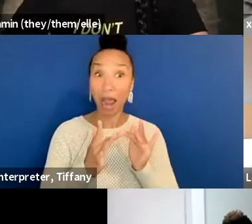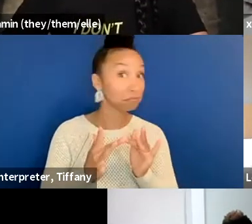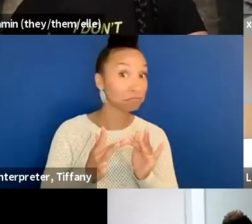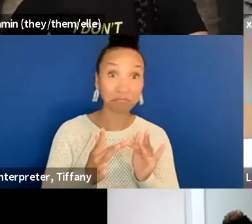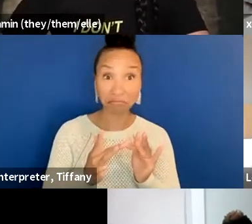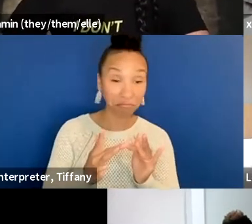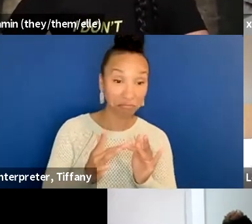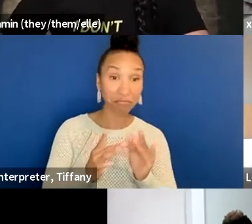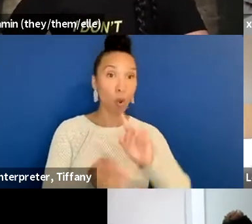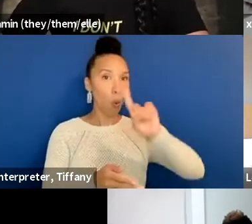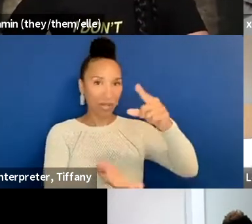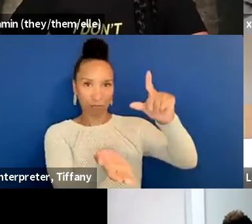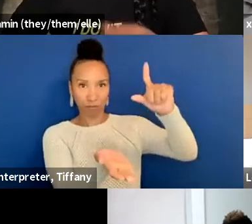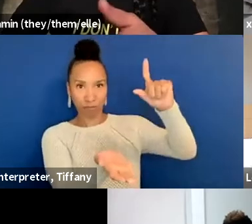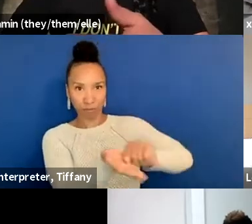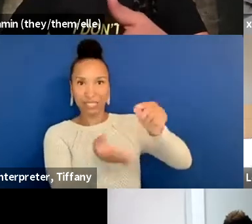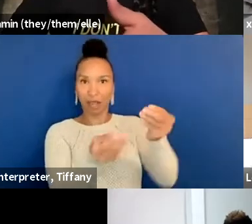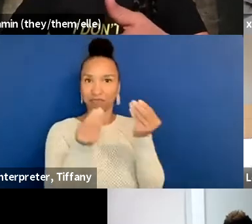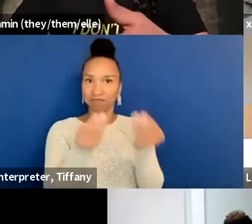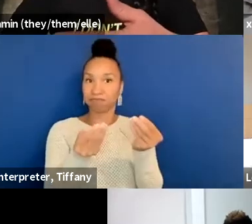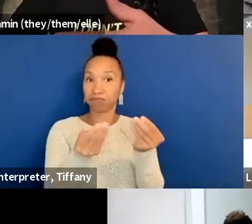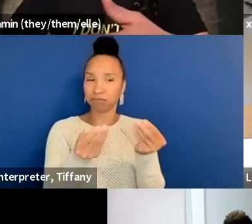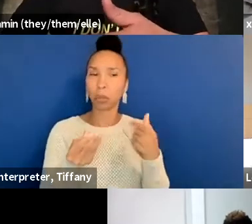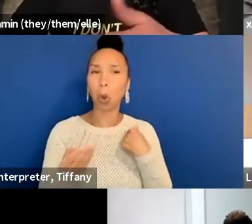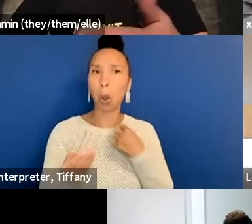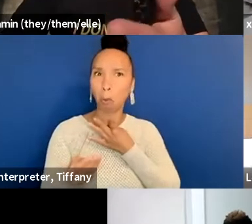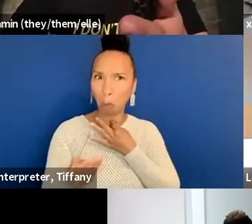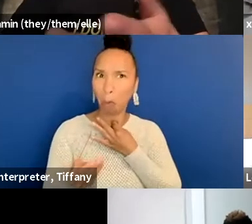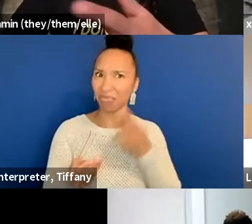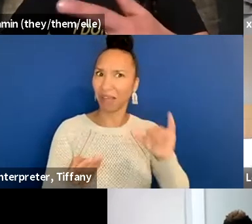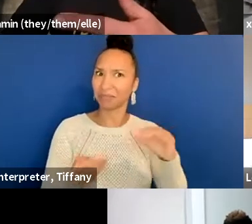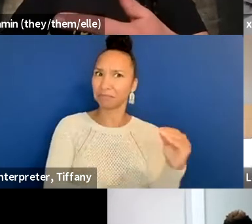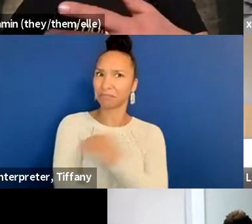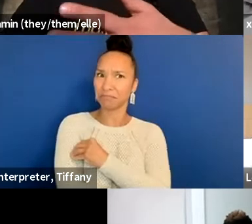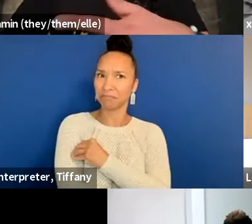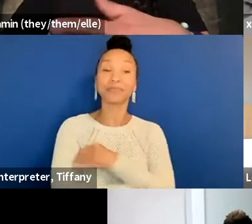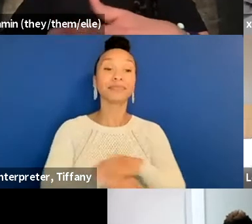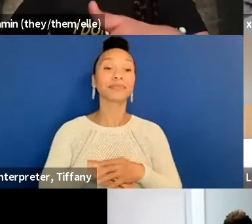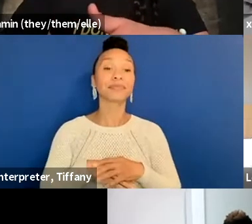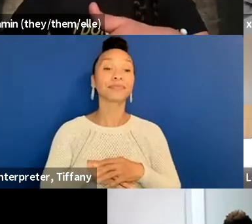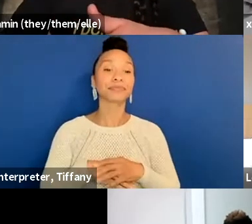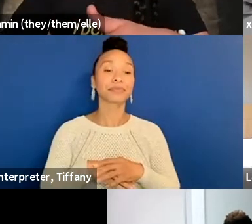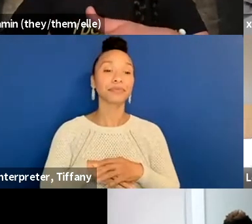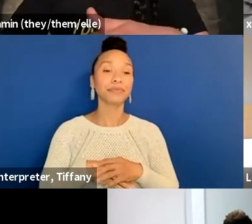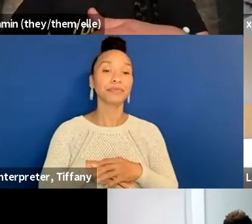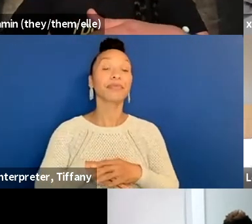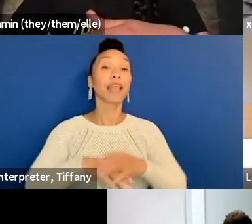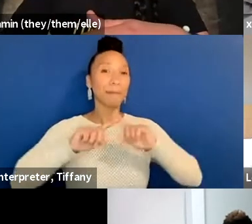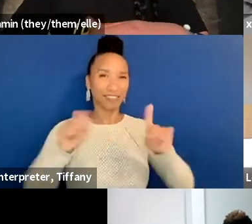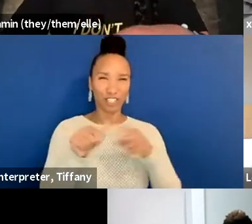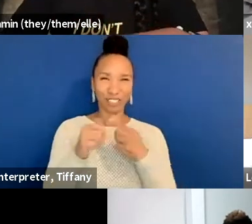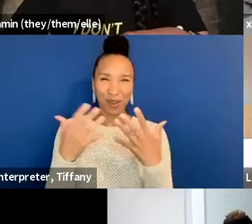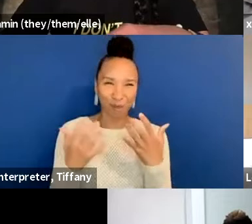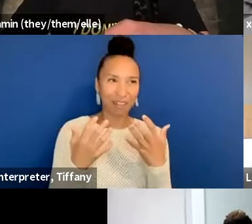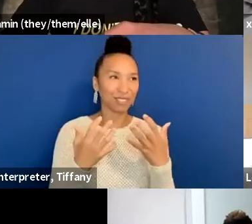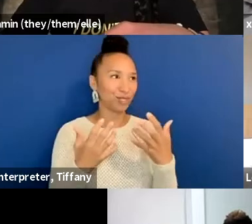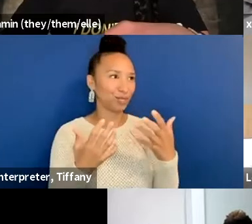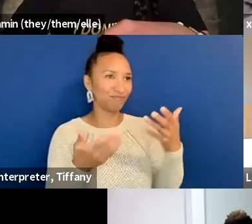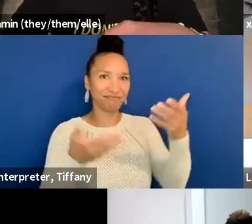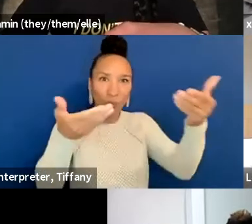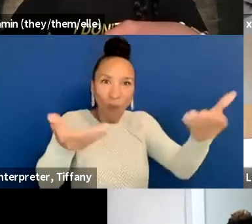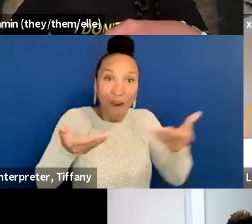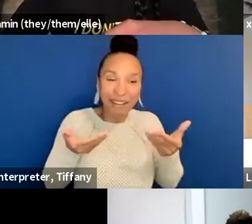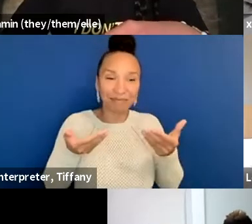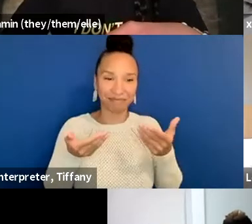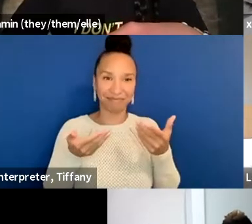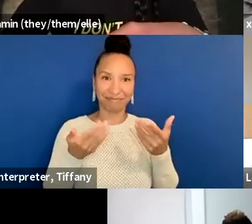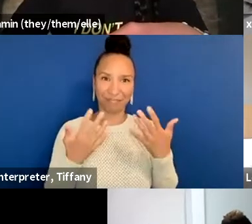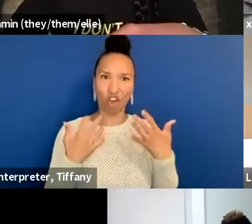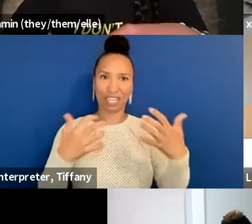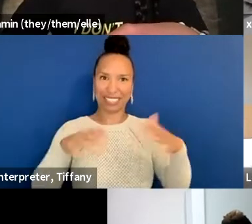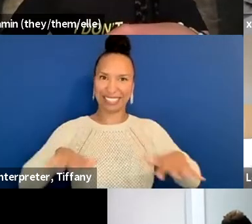Kirya Traber (she/her): there's a real collective connection desire that Benjamin just expressed my way of this theme, but it's also here in this event tonight so that's why this is a zoom meeting, and not just as in webinar.